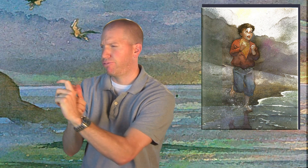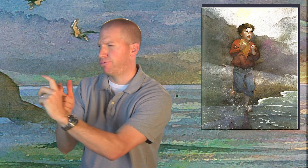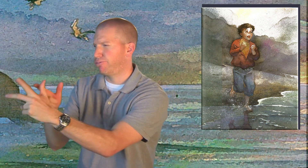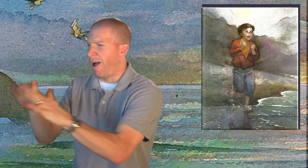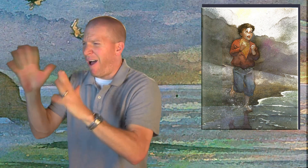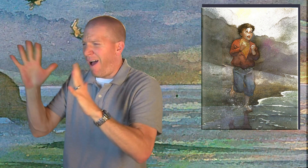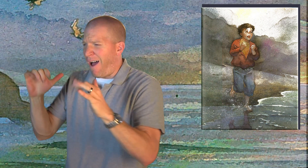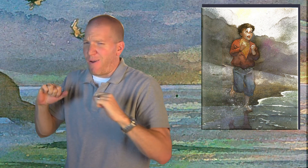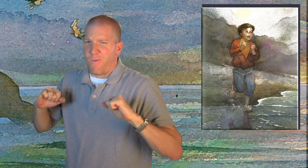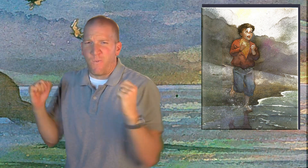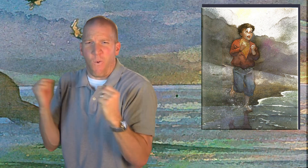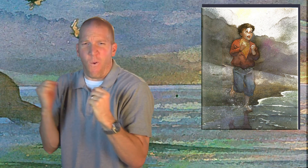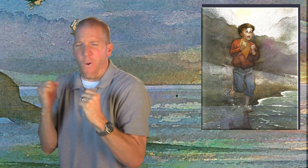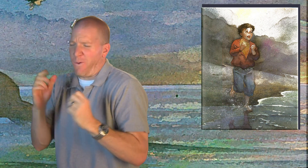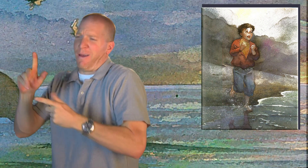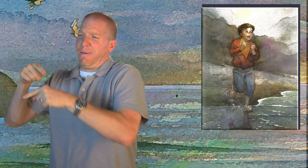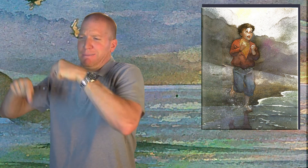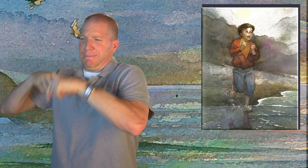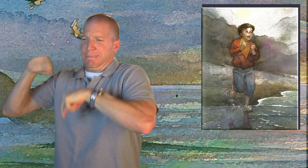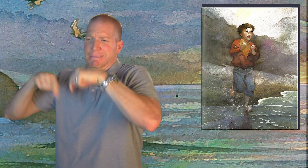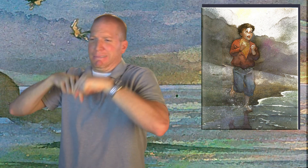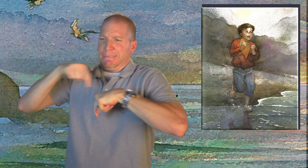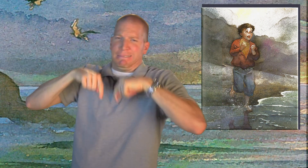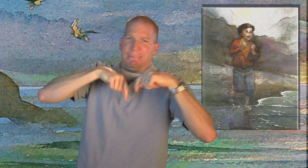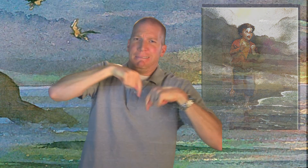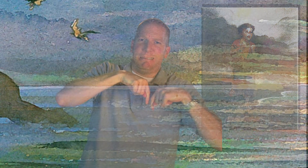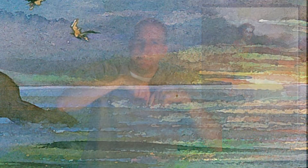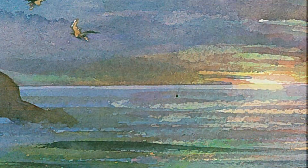"Cold!" I shouted, and ran right out.